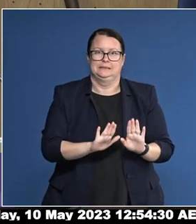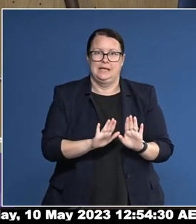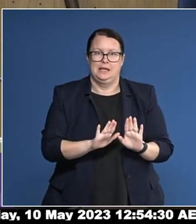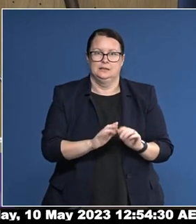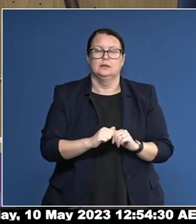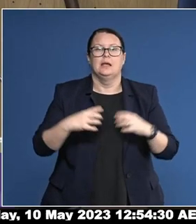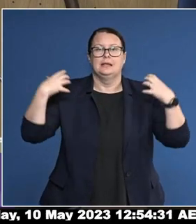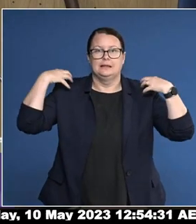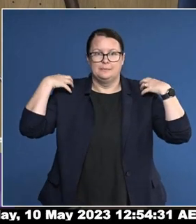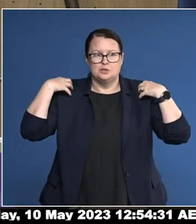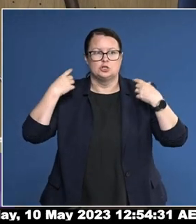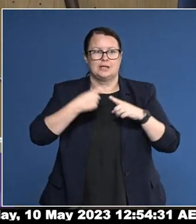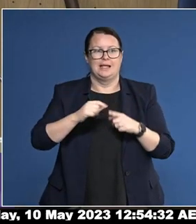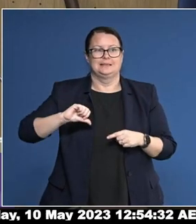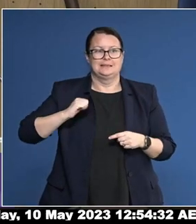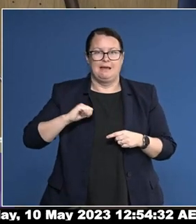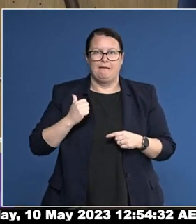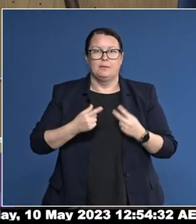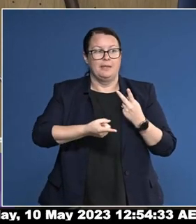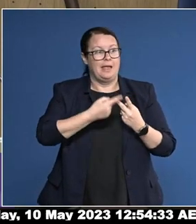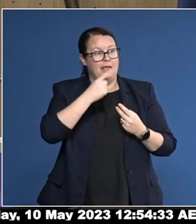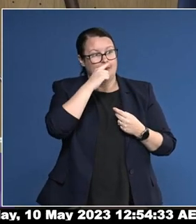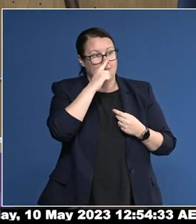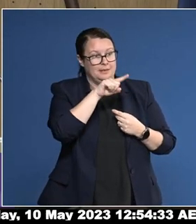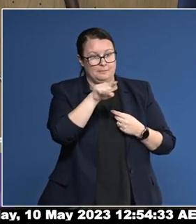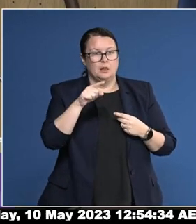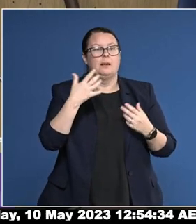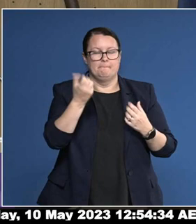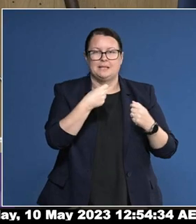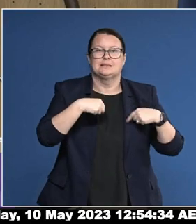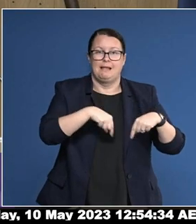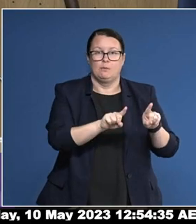So, anyone else, members of the public to leave and we will come back shortly.